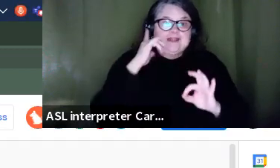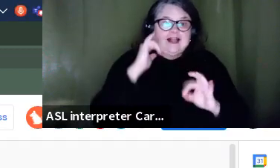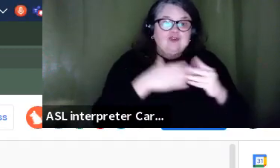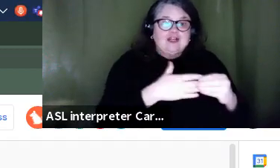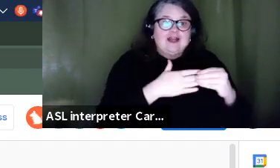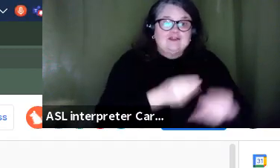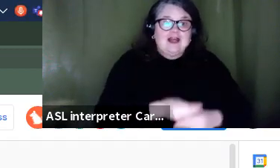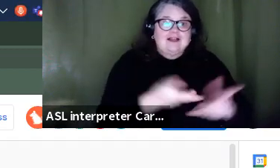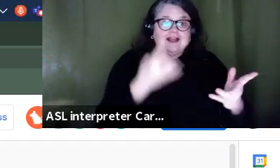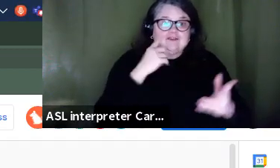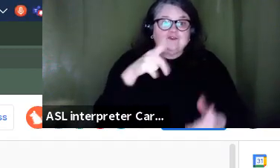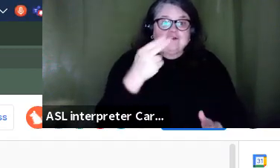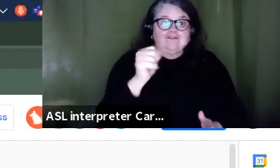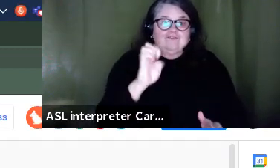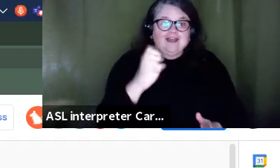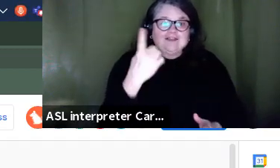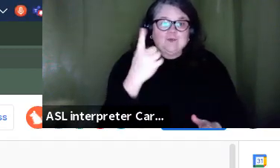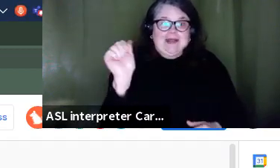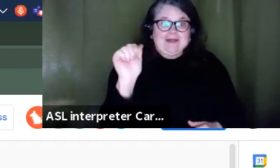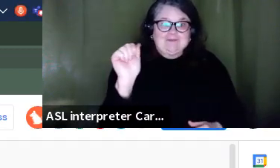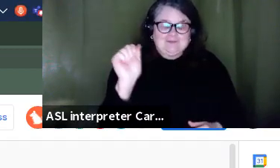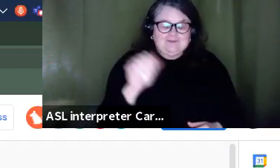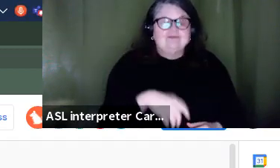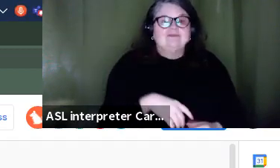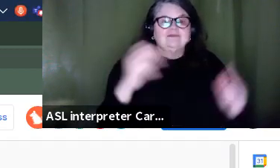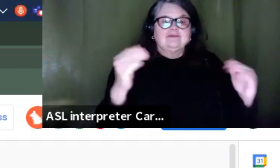meetings. Please keep an eye on that website. And there is